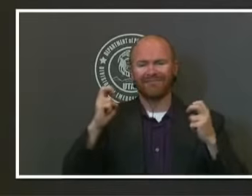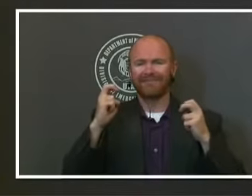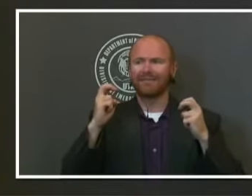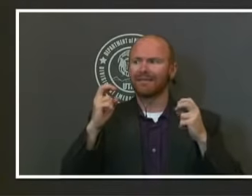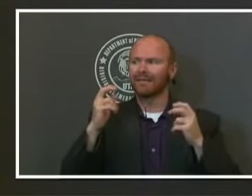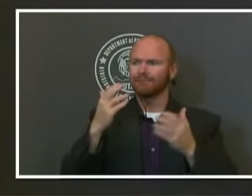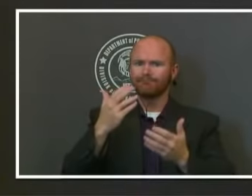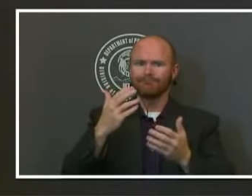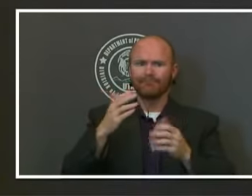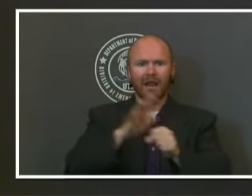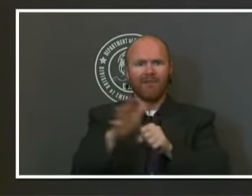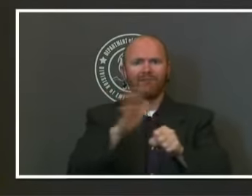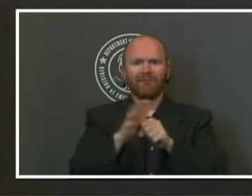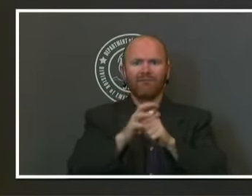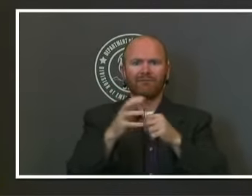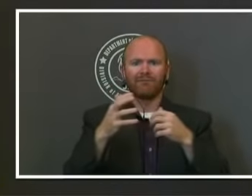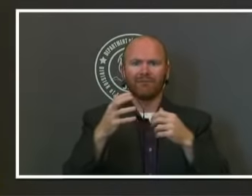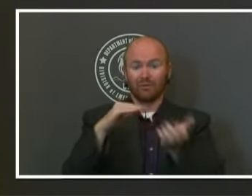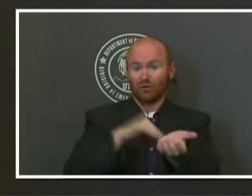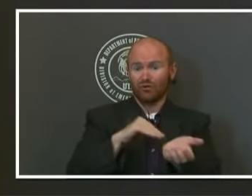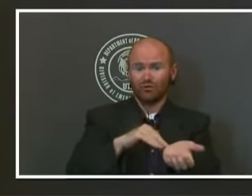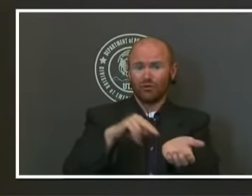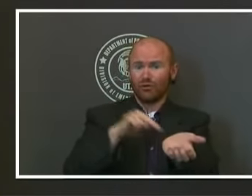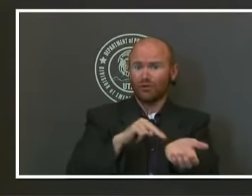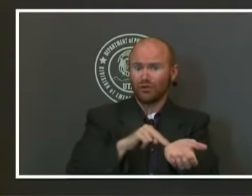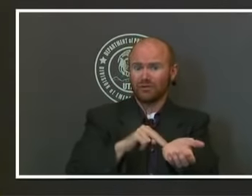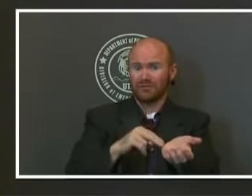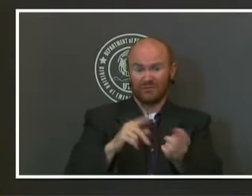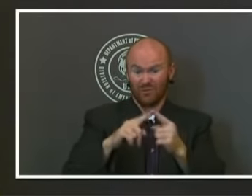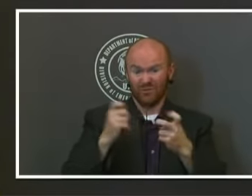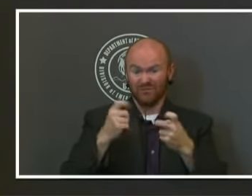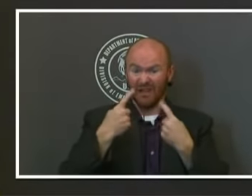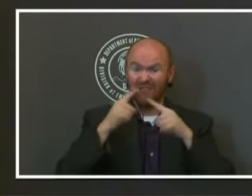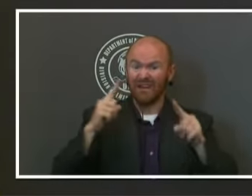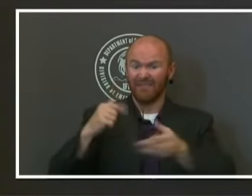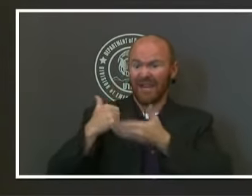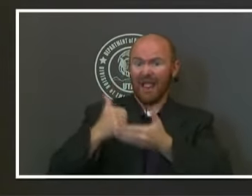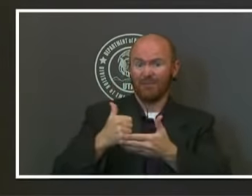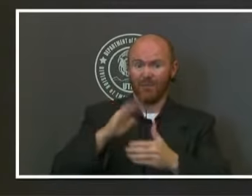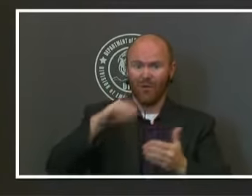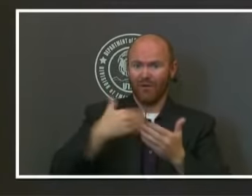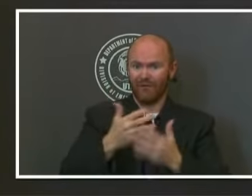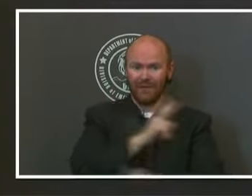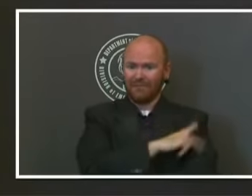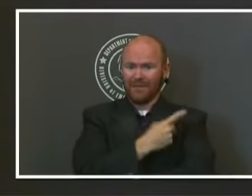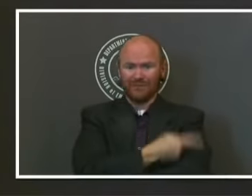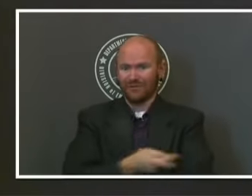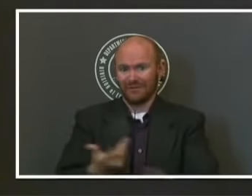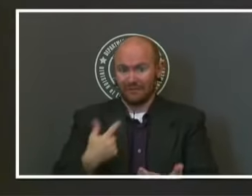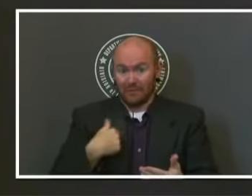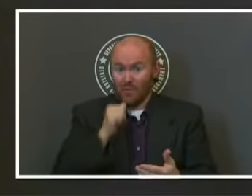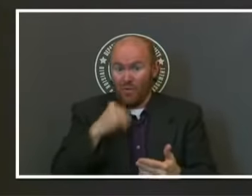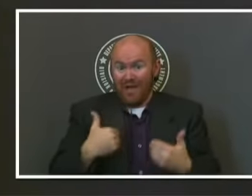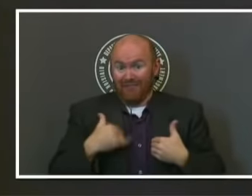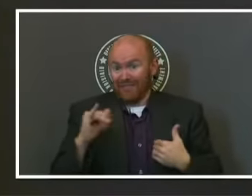be able to manage these patients most efficiently and most effectively to continue to have